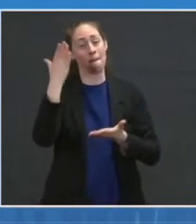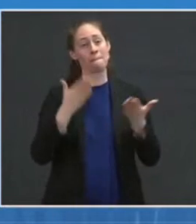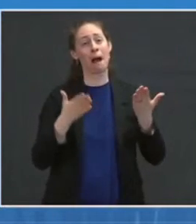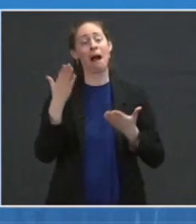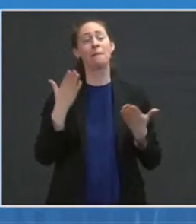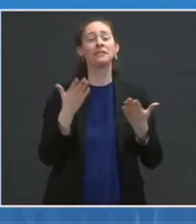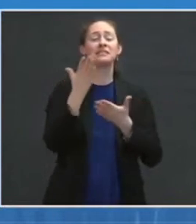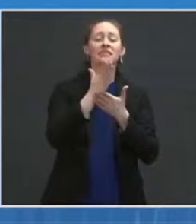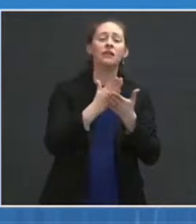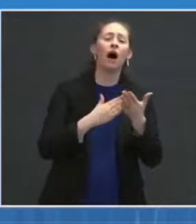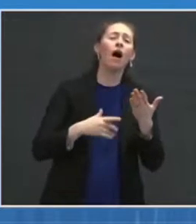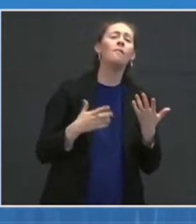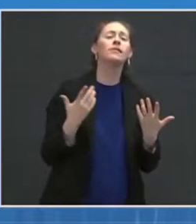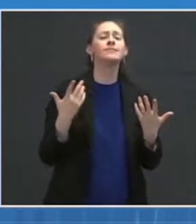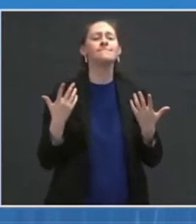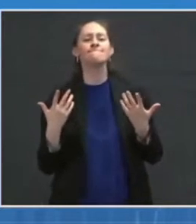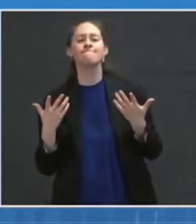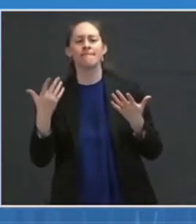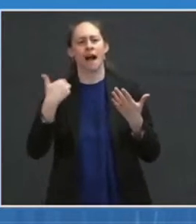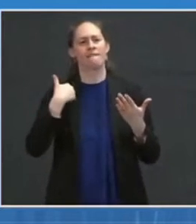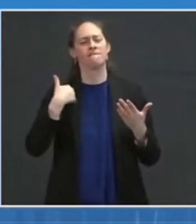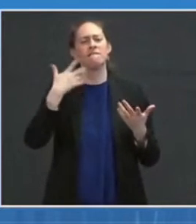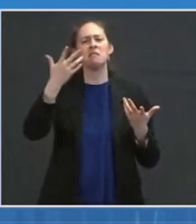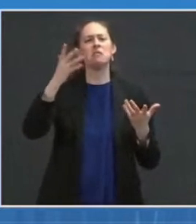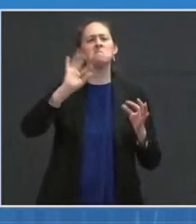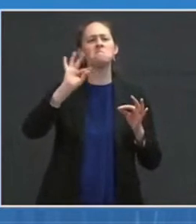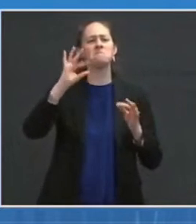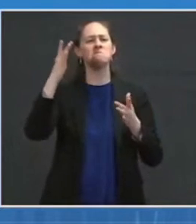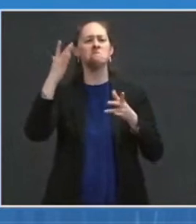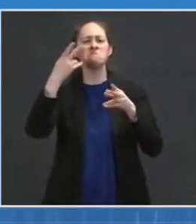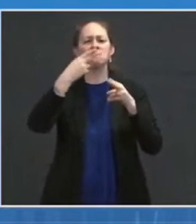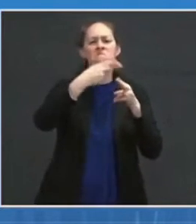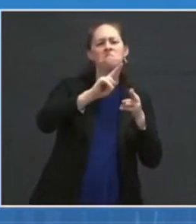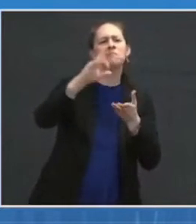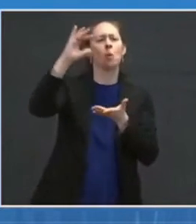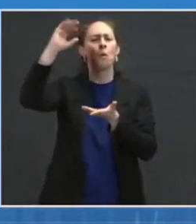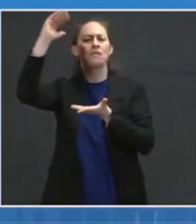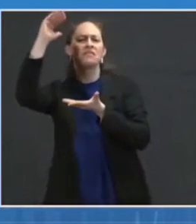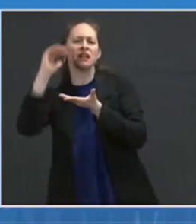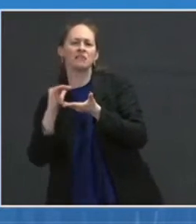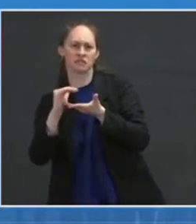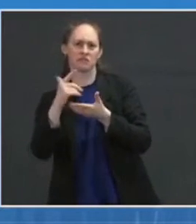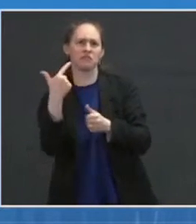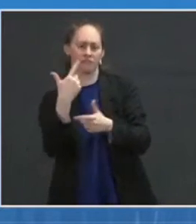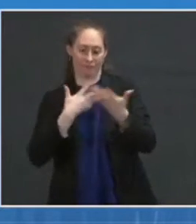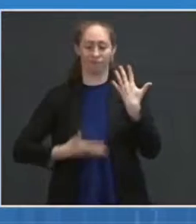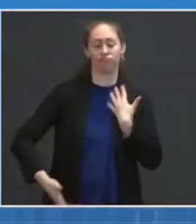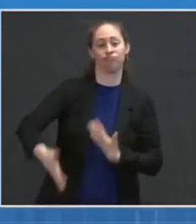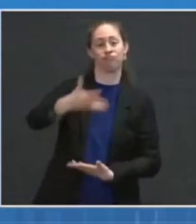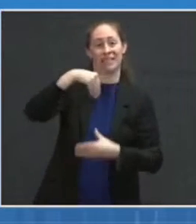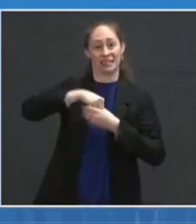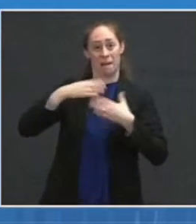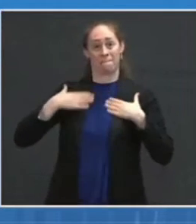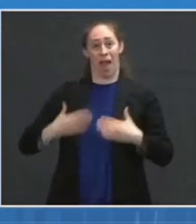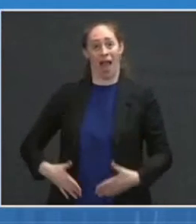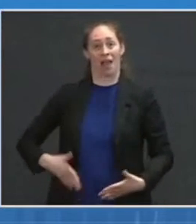THAT DESPITE THE FACT THAT THERE IS A MAYBE 5 TO 6 FOLD